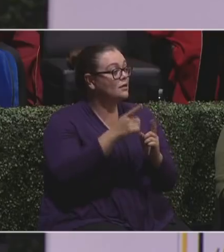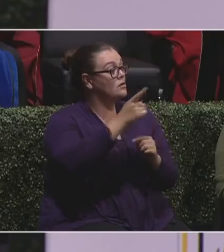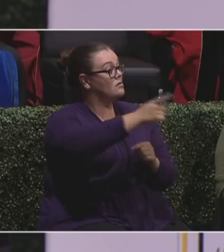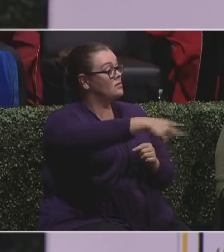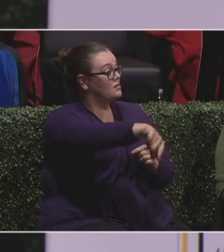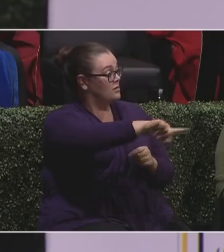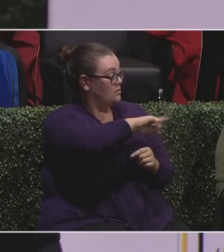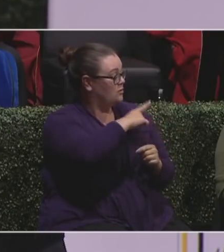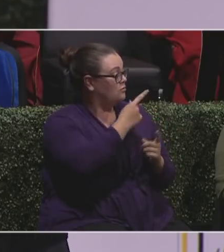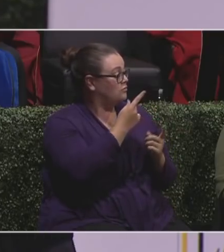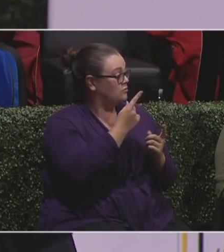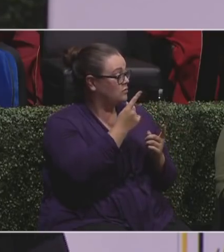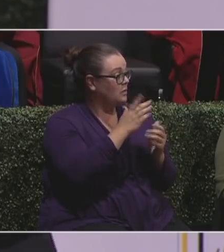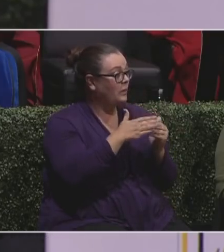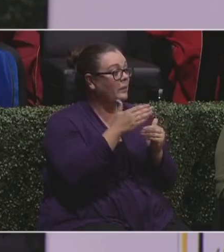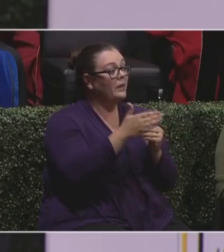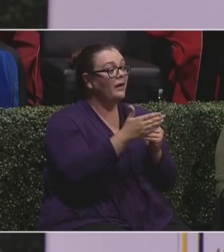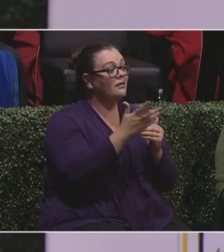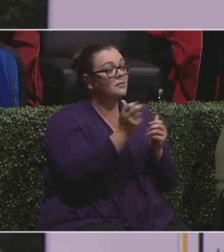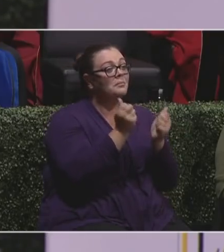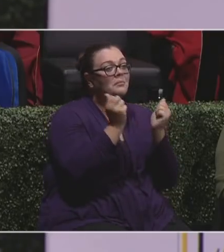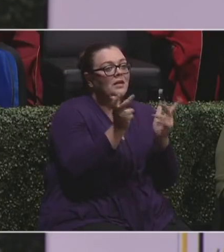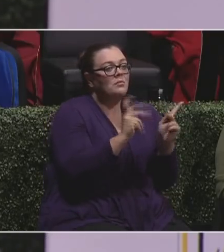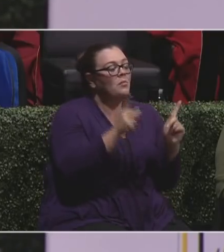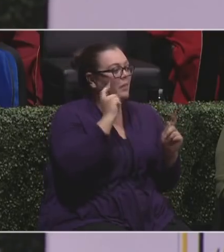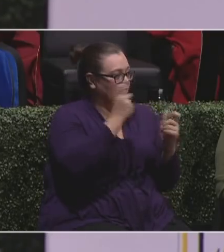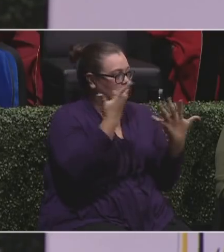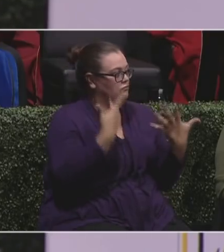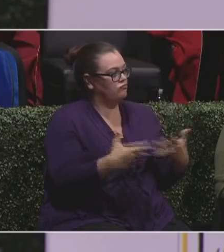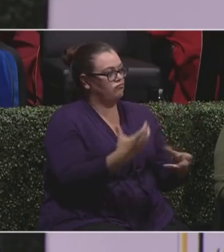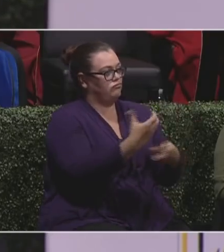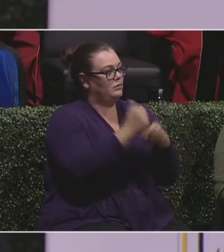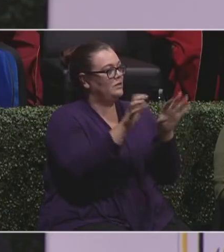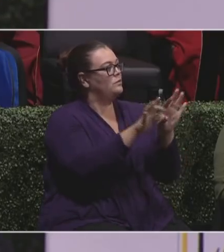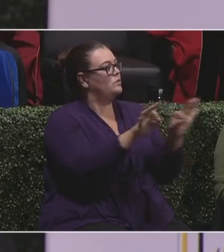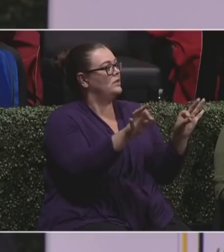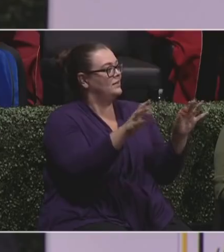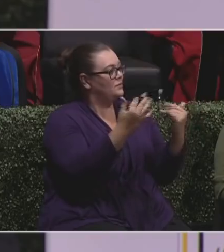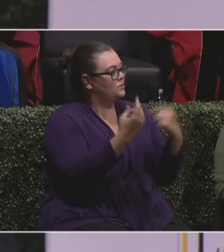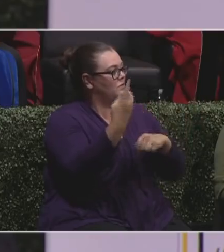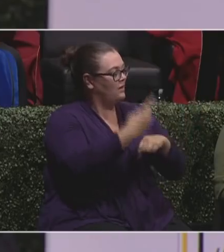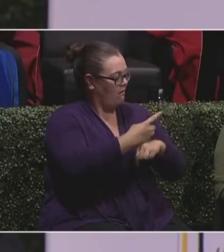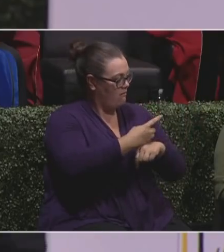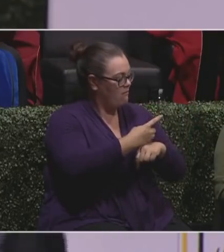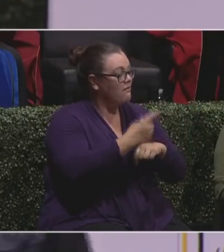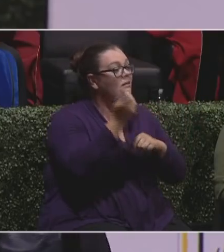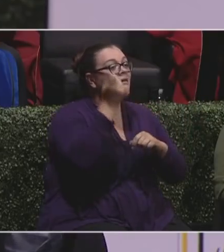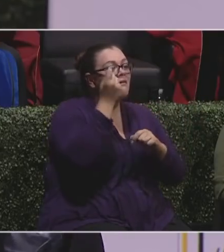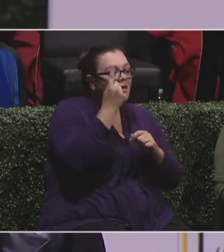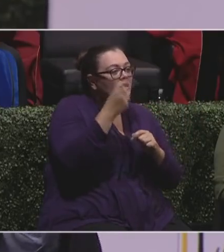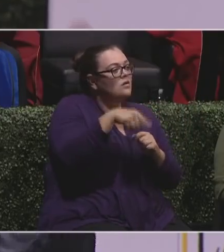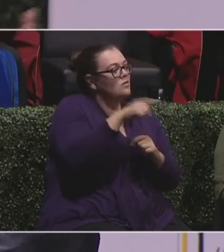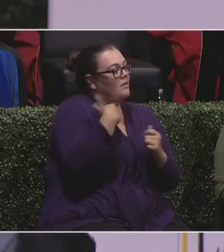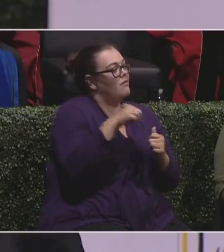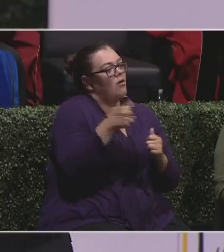LA LA, YOU CAN BE MR. REALISTIC, PUTTING THOSE THINGS TOGETHER ULTIMATELY LEADING TO SUCCESS.